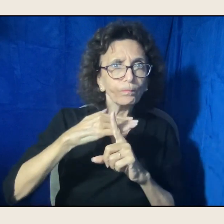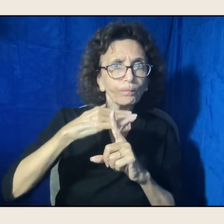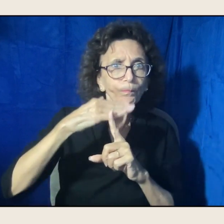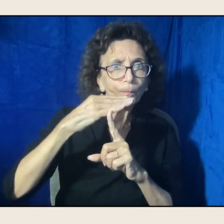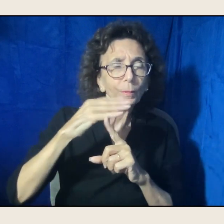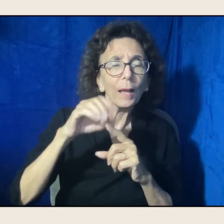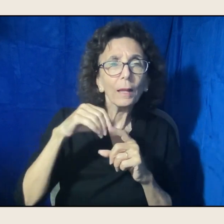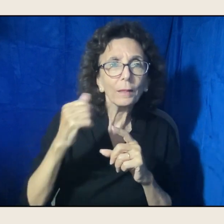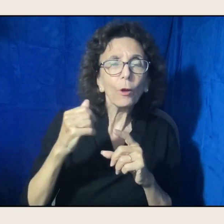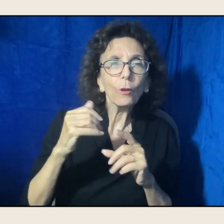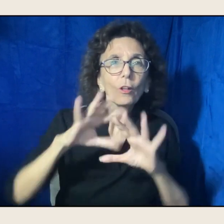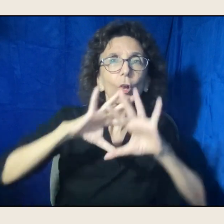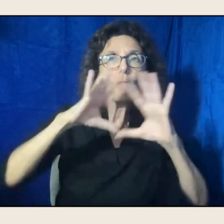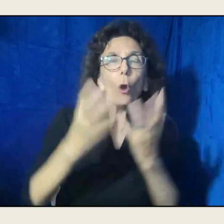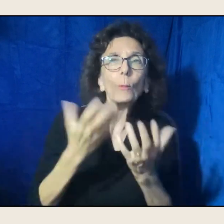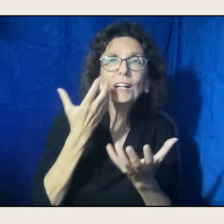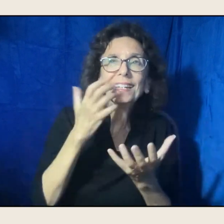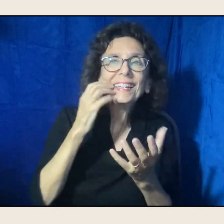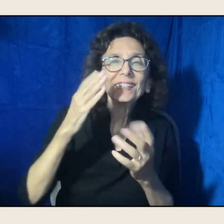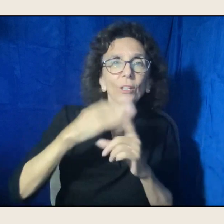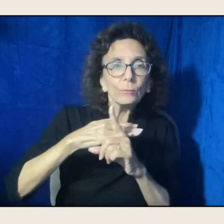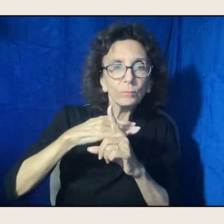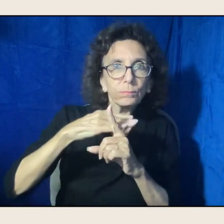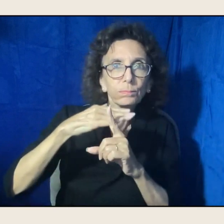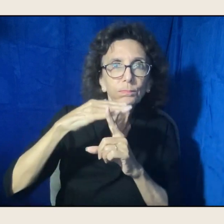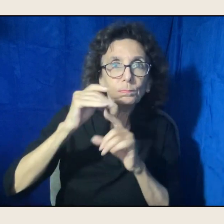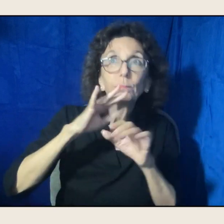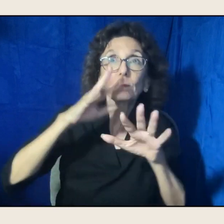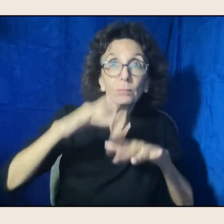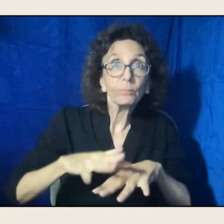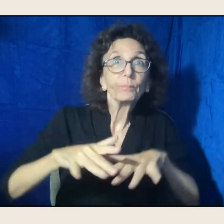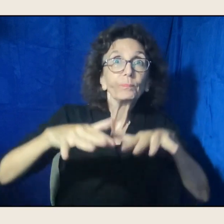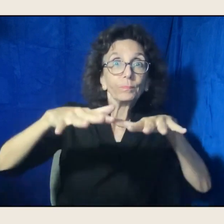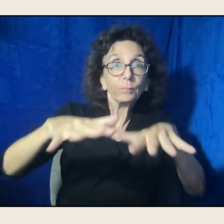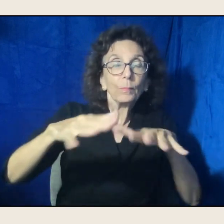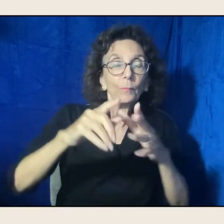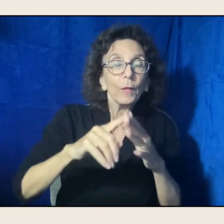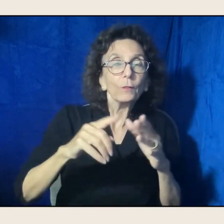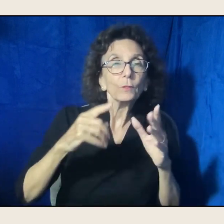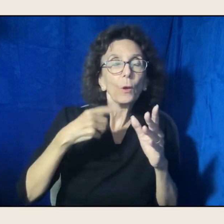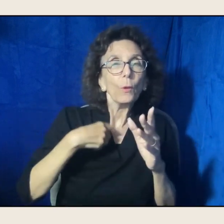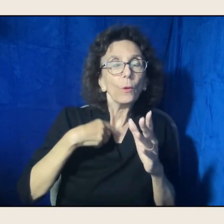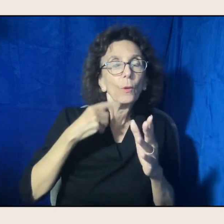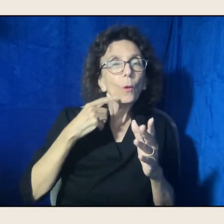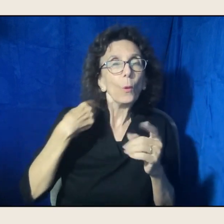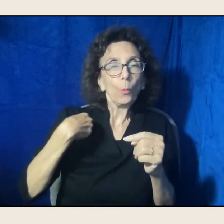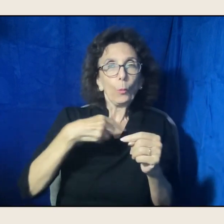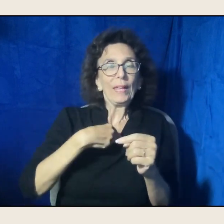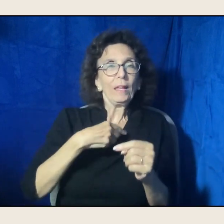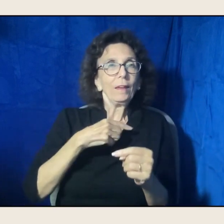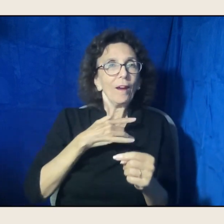And I think this attention to language is something we are very attuned to in the humanities.